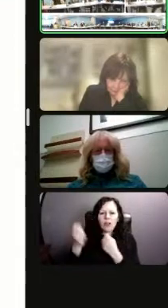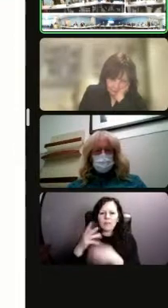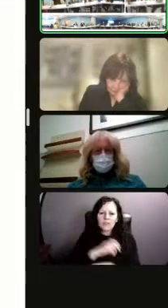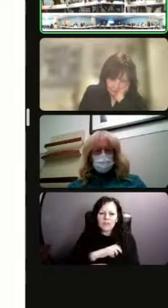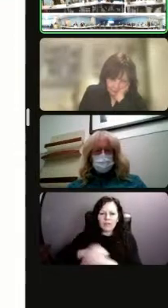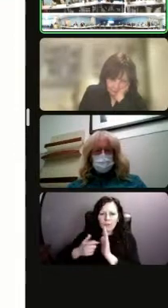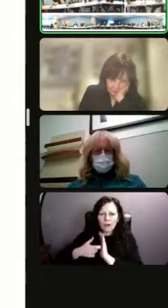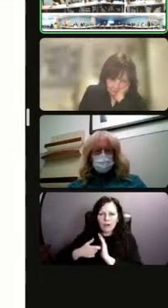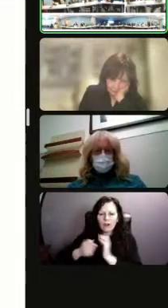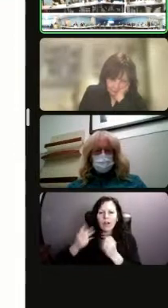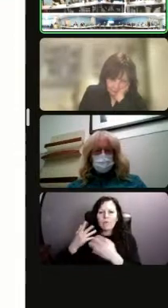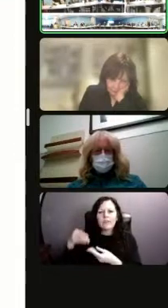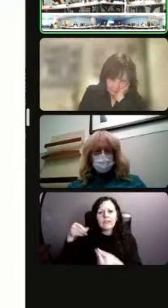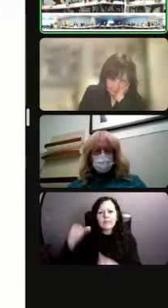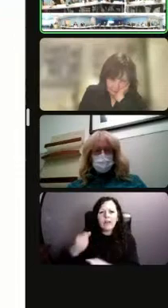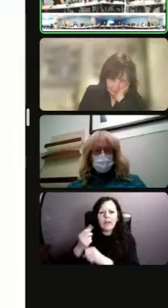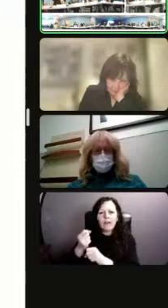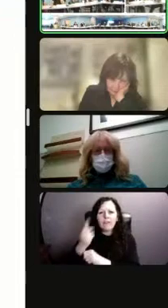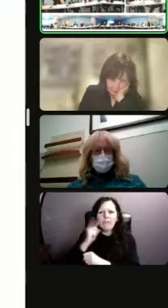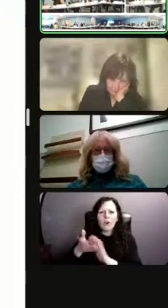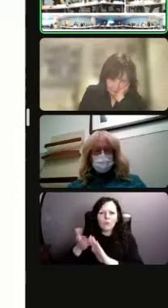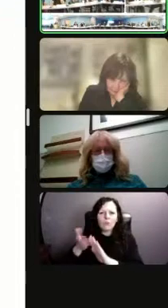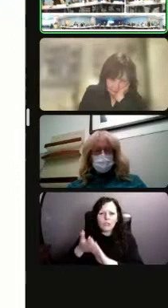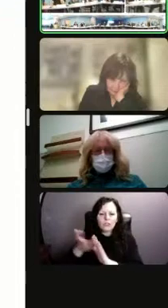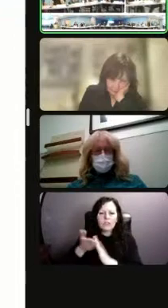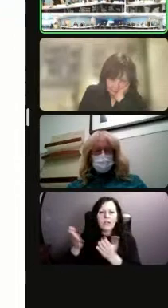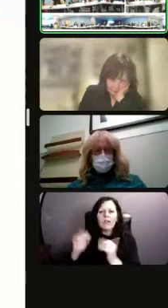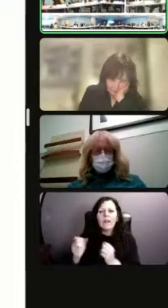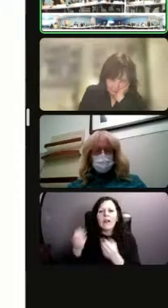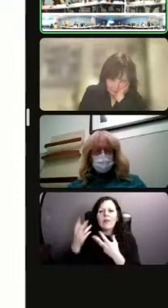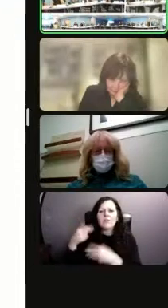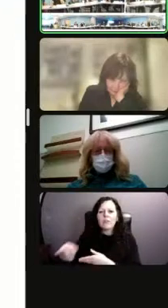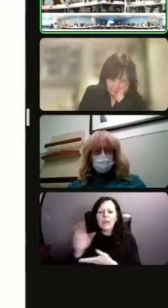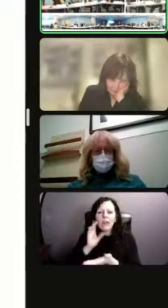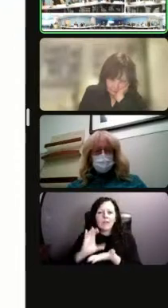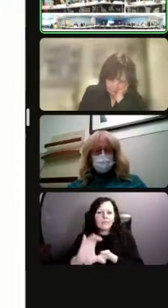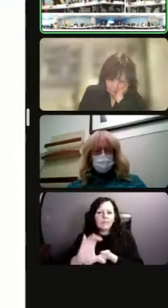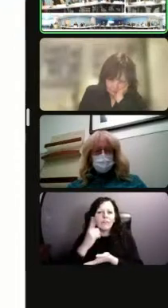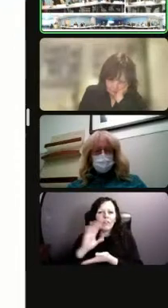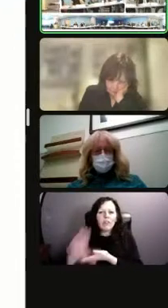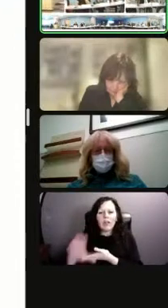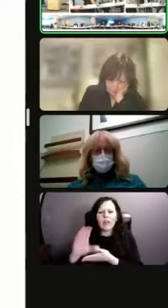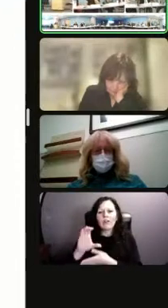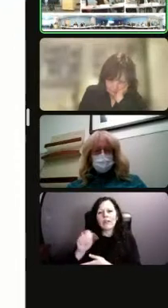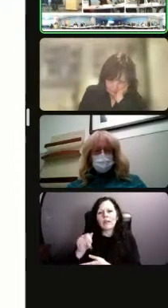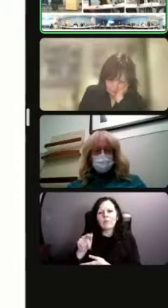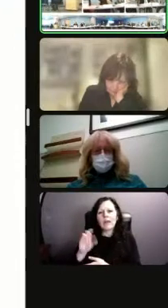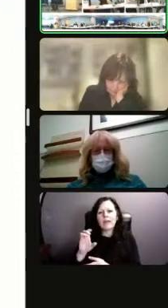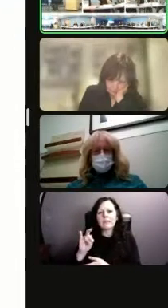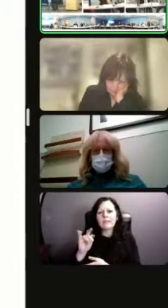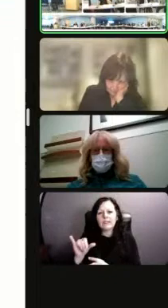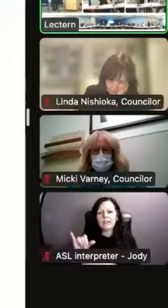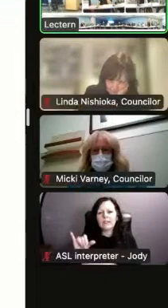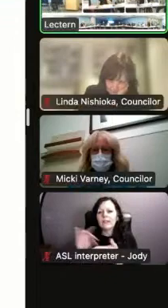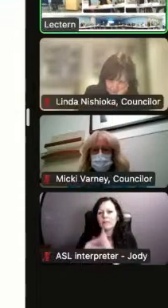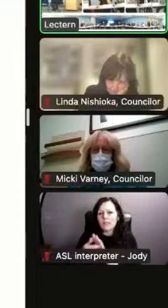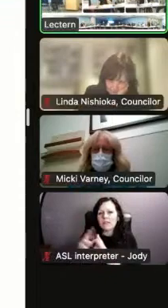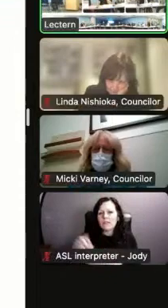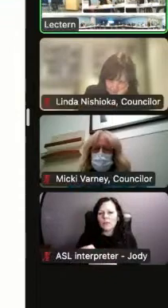CITY INTERNAL SERVICES BE ANALYZED HOW MUCH STACKING FUNCTION DOWN, HOW MUCH THEY